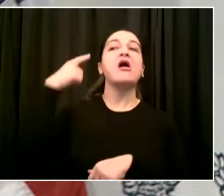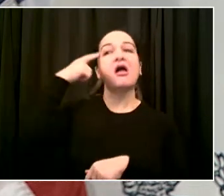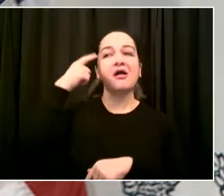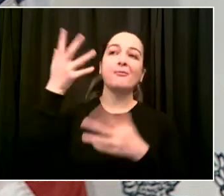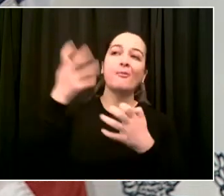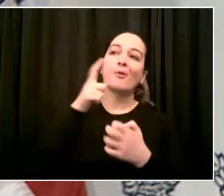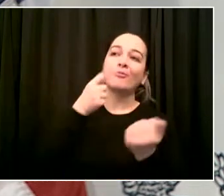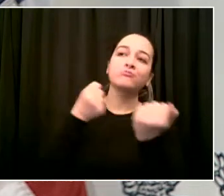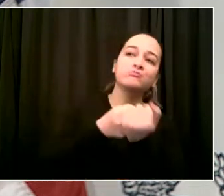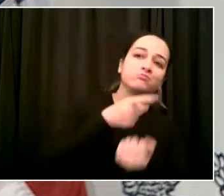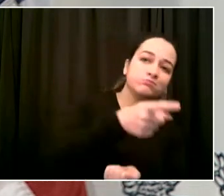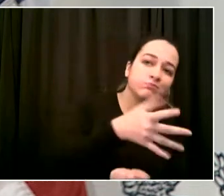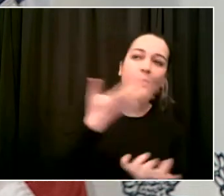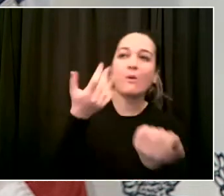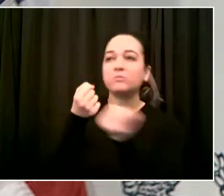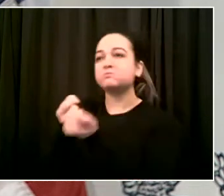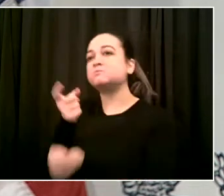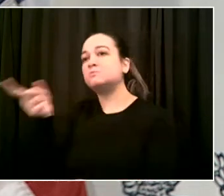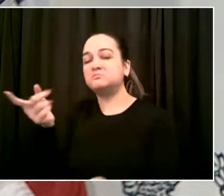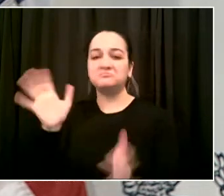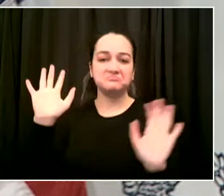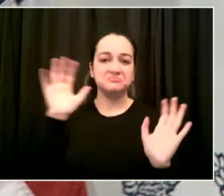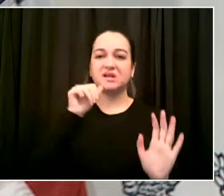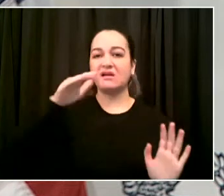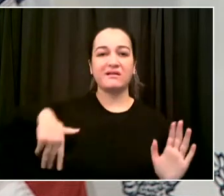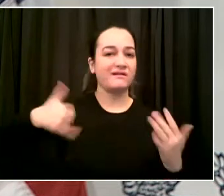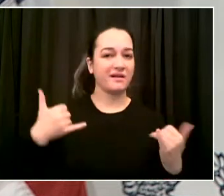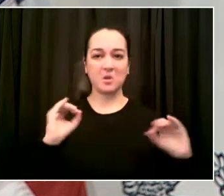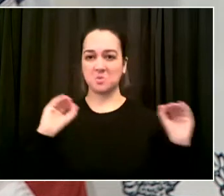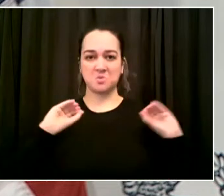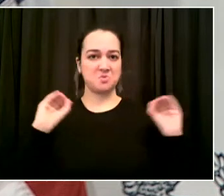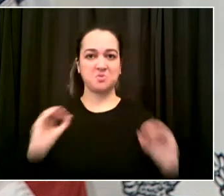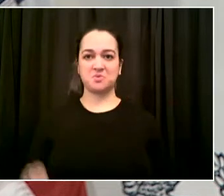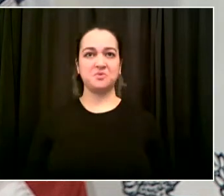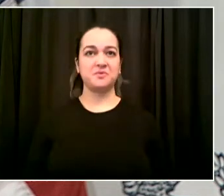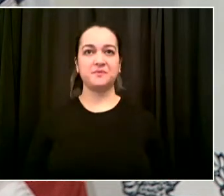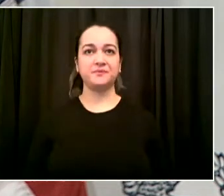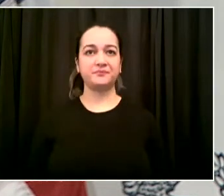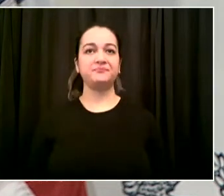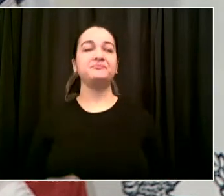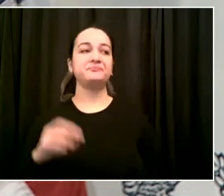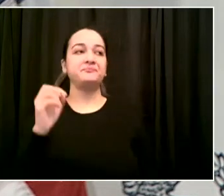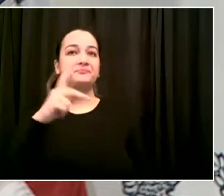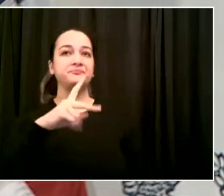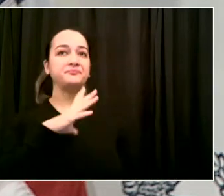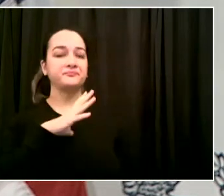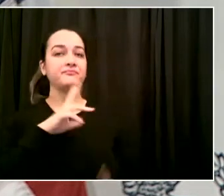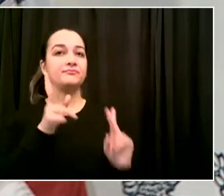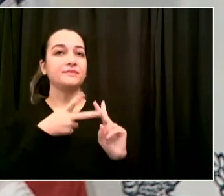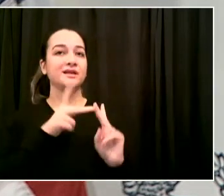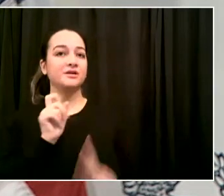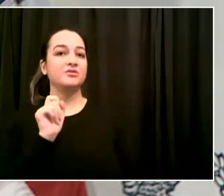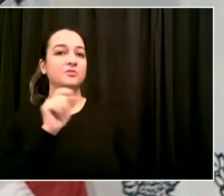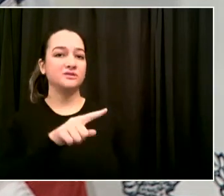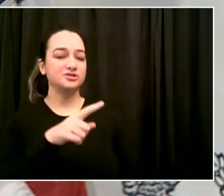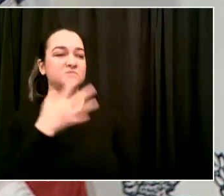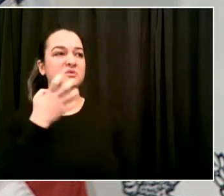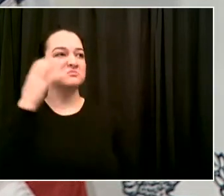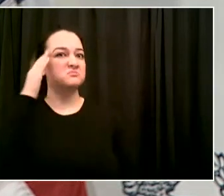RIGHT TO DECIDE WHAT I WANT TO DO LATER WHEN THINGS GET MORE CLEAR. GO AHEAD. Re> pprtoerer: THANK YOU.